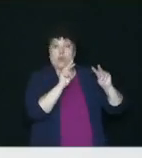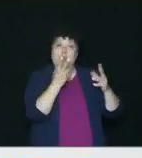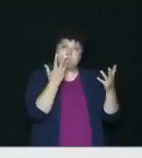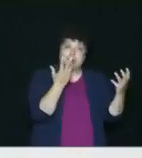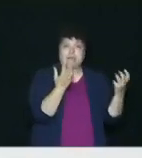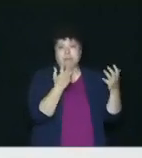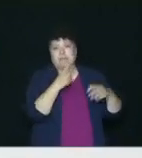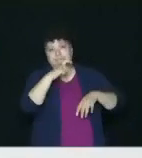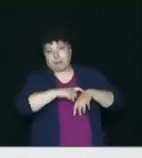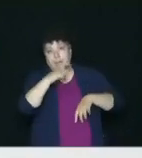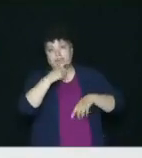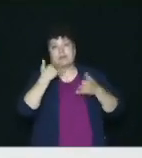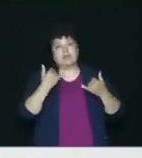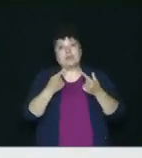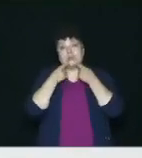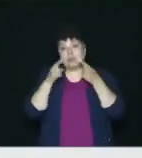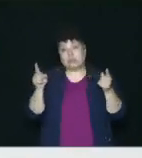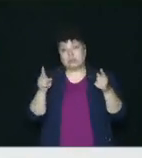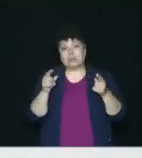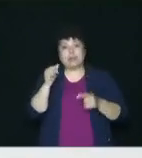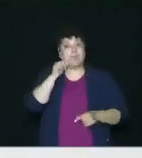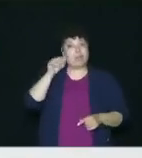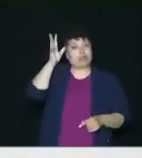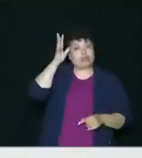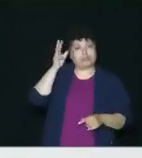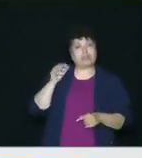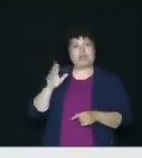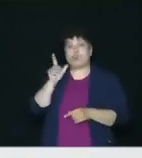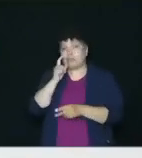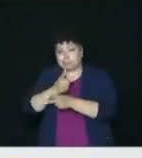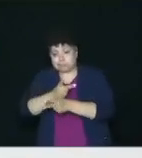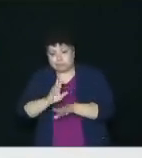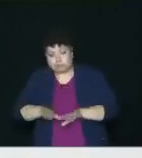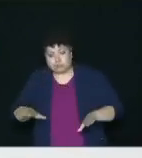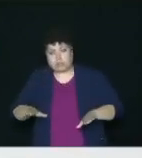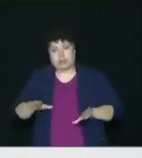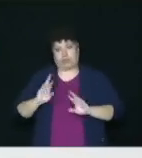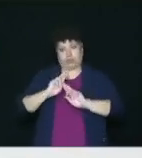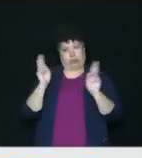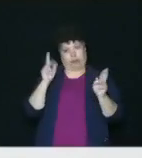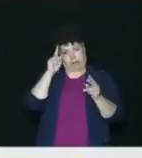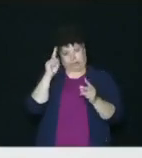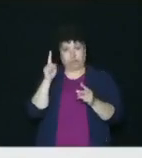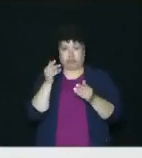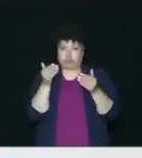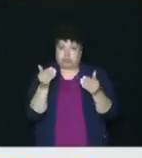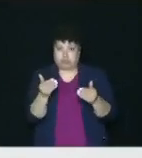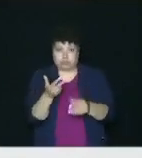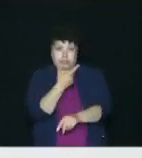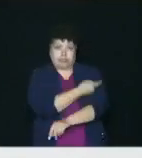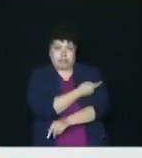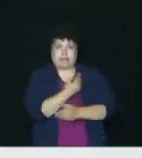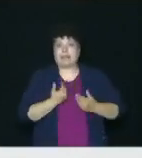A COVID-19 VACCINE TO PROTECT YOUNG CHILDREN HAS BEEN LONG ANTICIPATED BY MANY PARENTS IN CANADA.